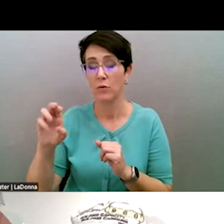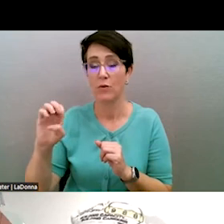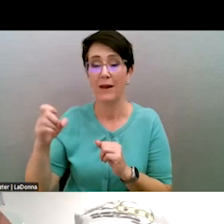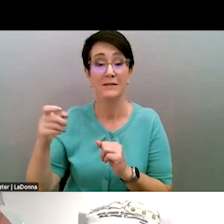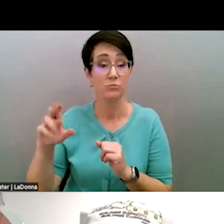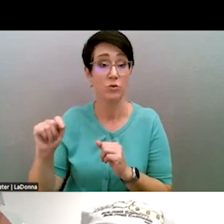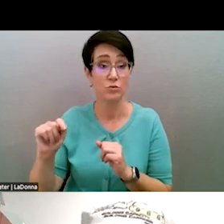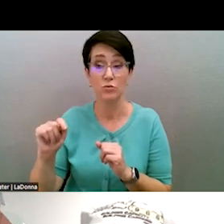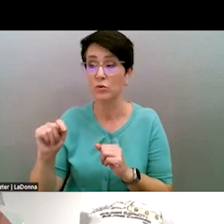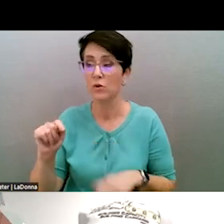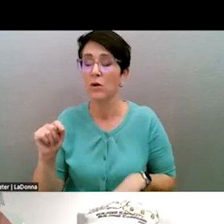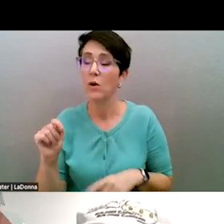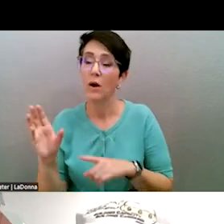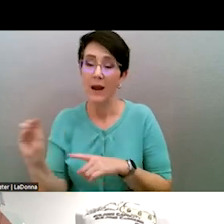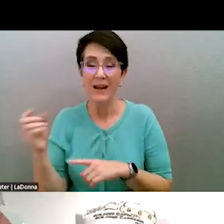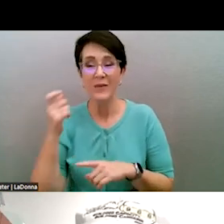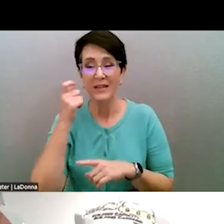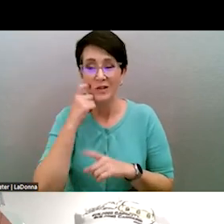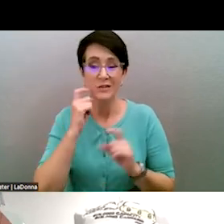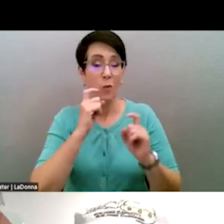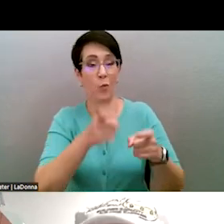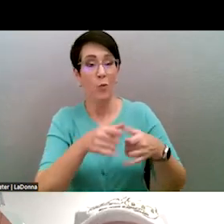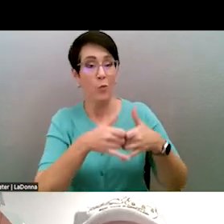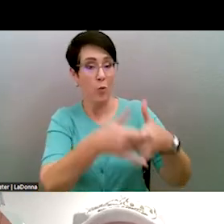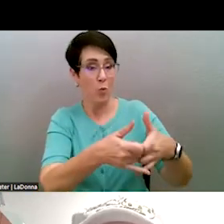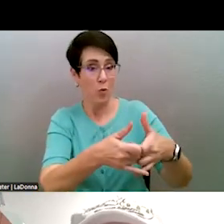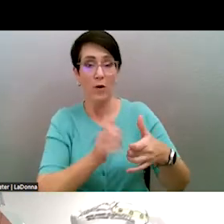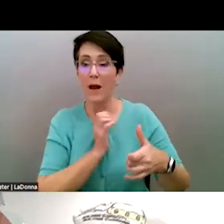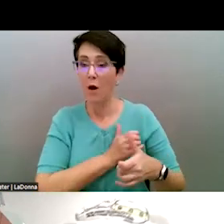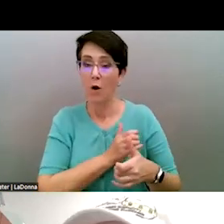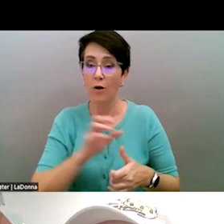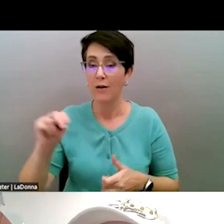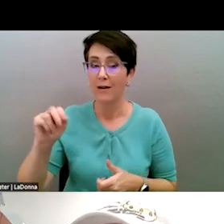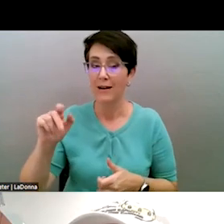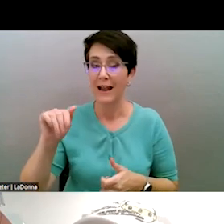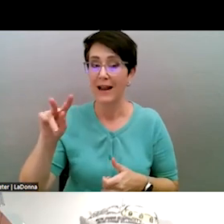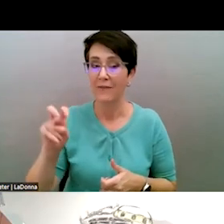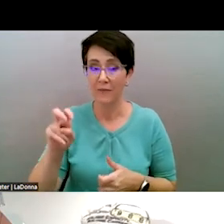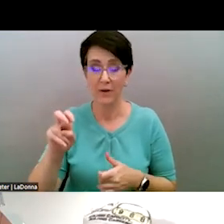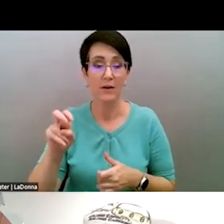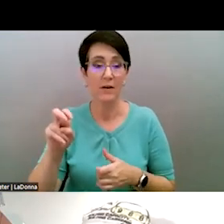AWARDED MORE NATIVE CUP TPHEBGTTION GRANTS FOCUSING ON AMERICAN INDIAN, ALASKAN NATIVE